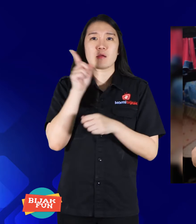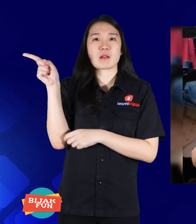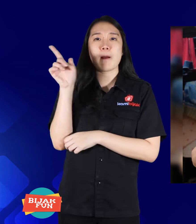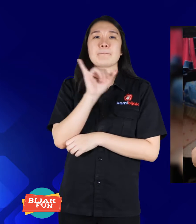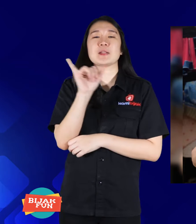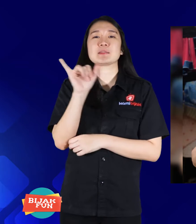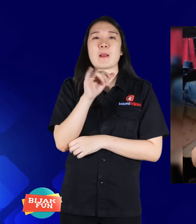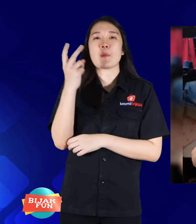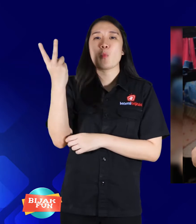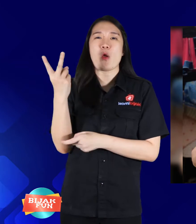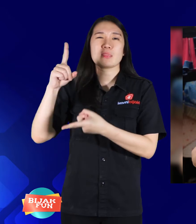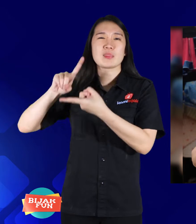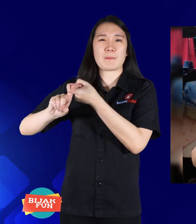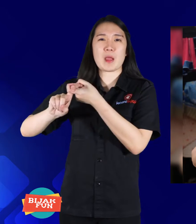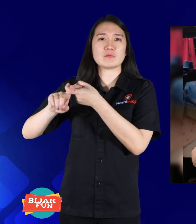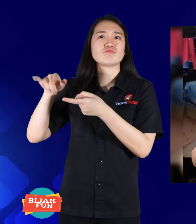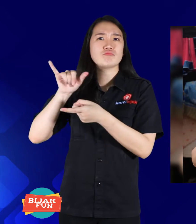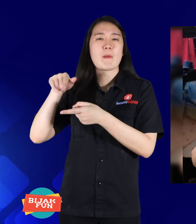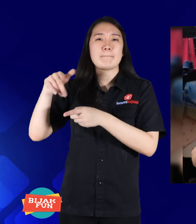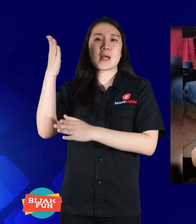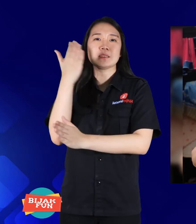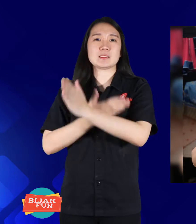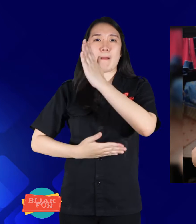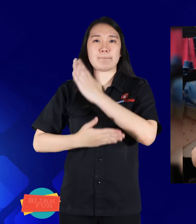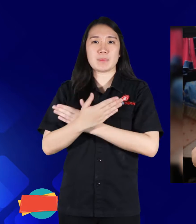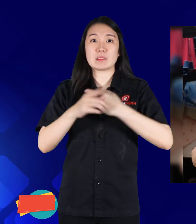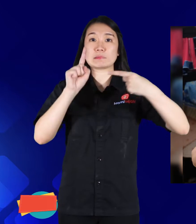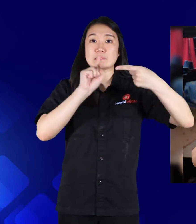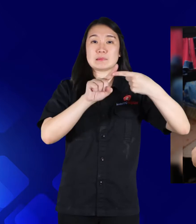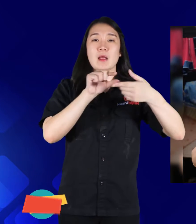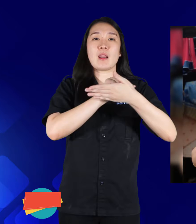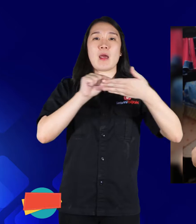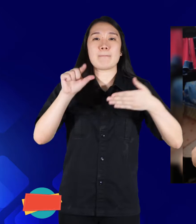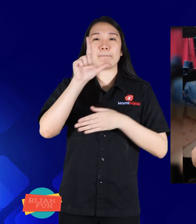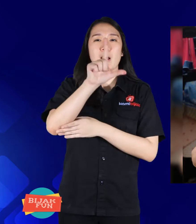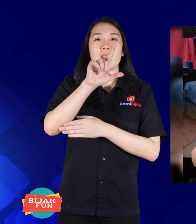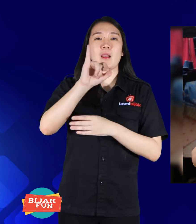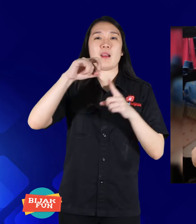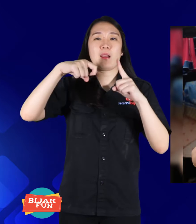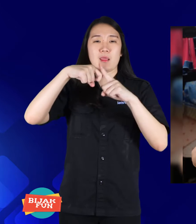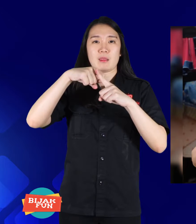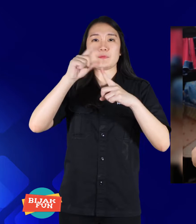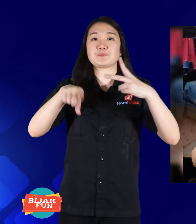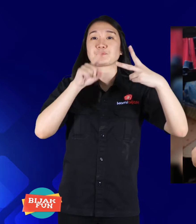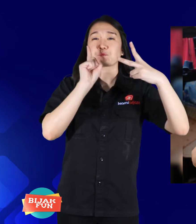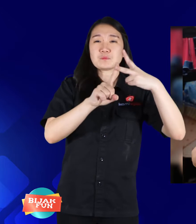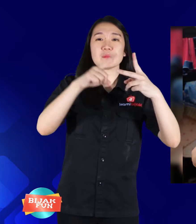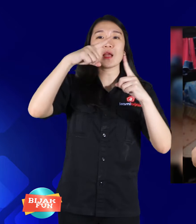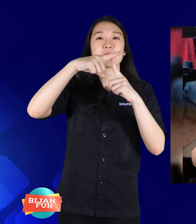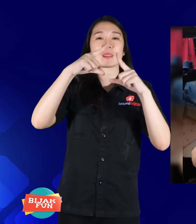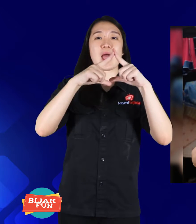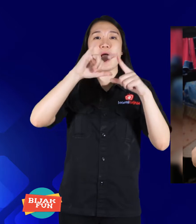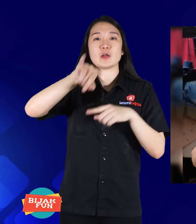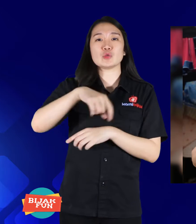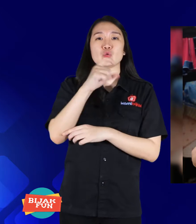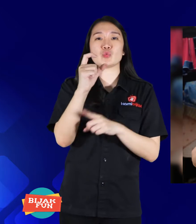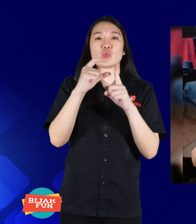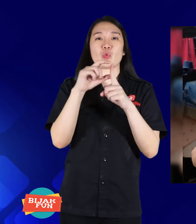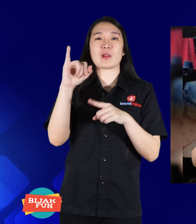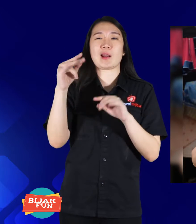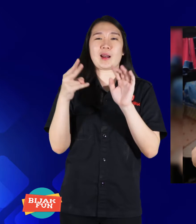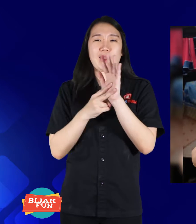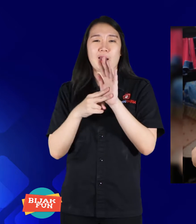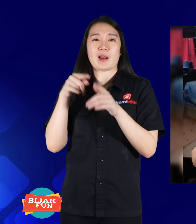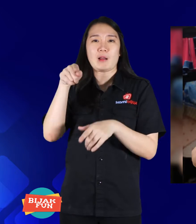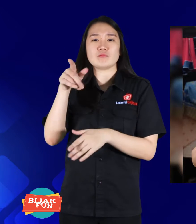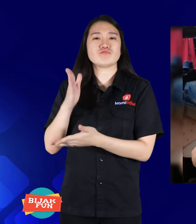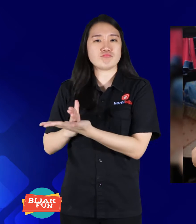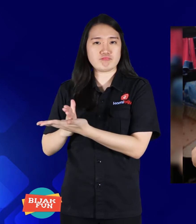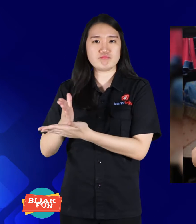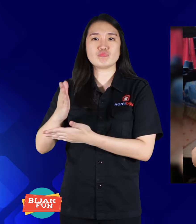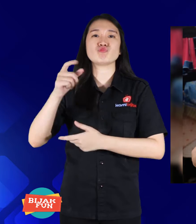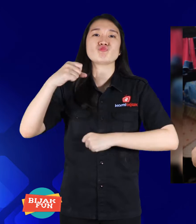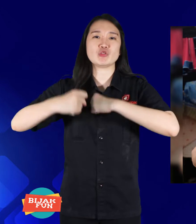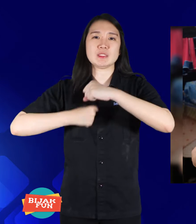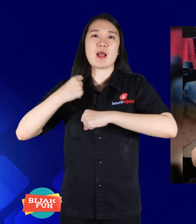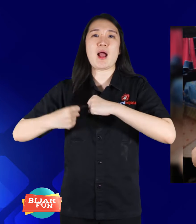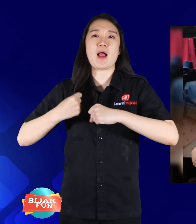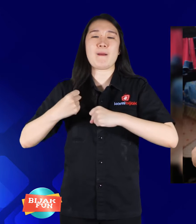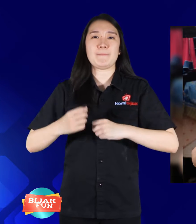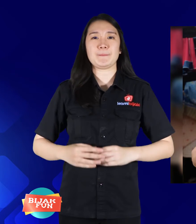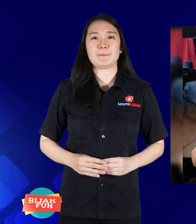She was with two disabled friends, Lik and Tajudin run the business.